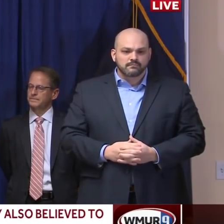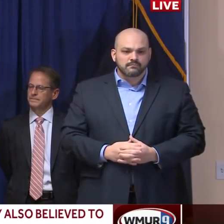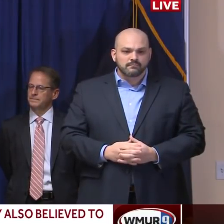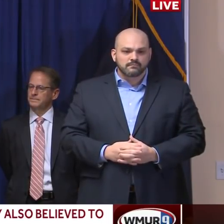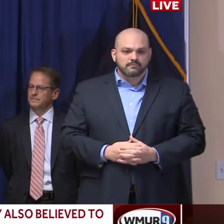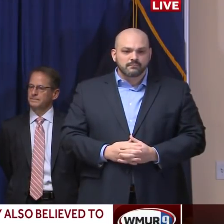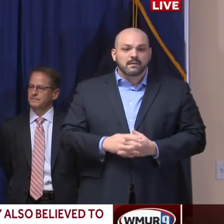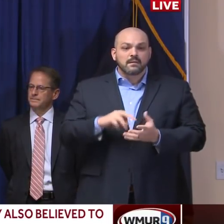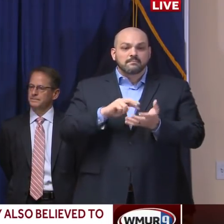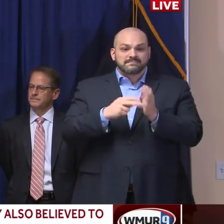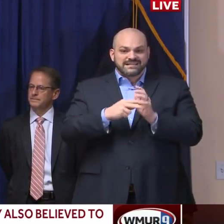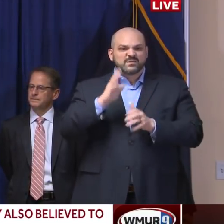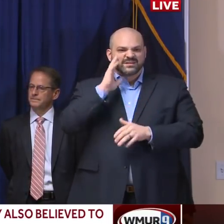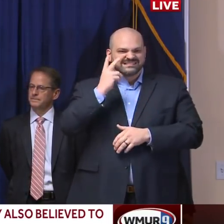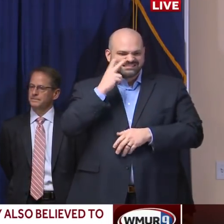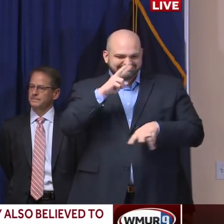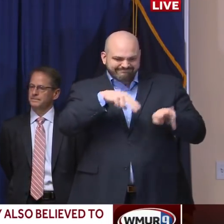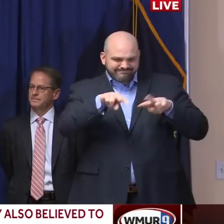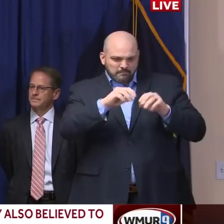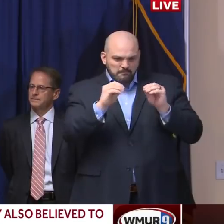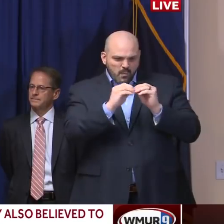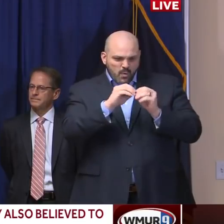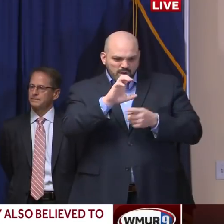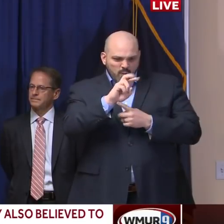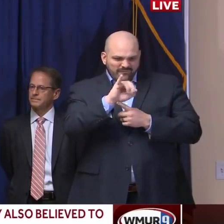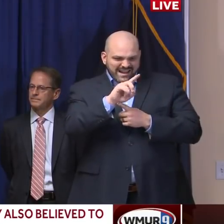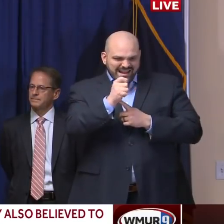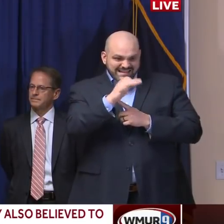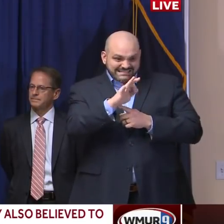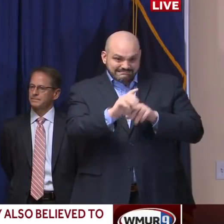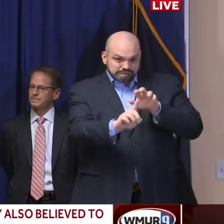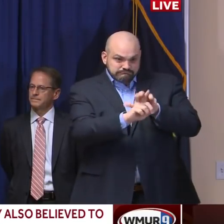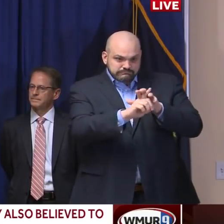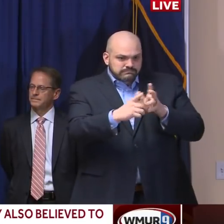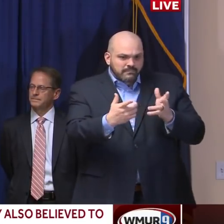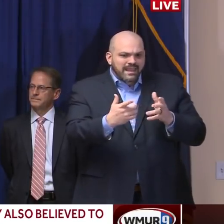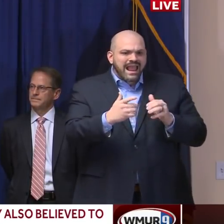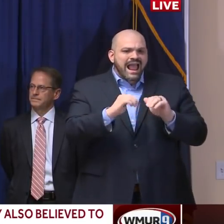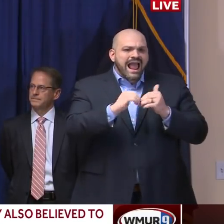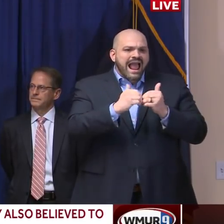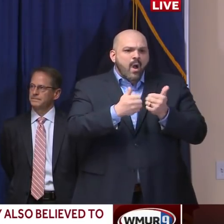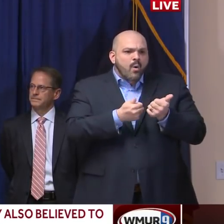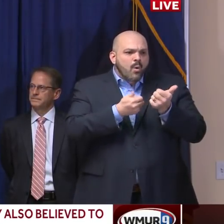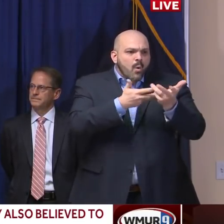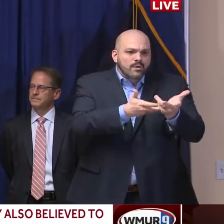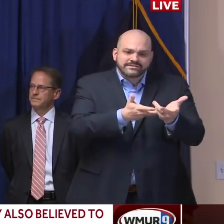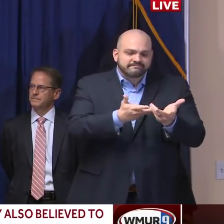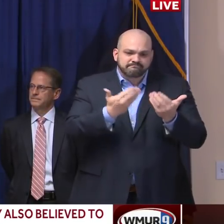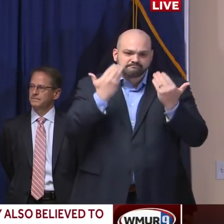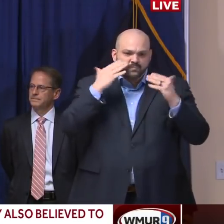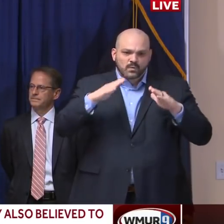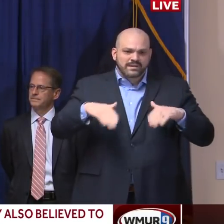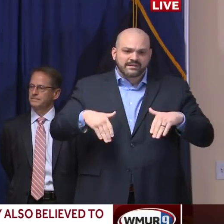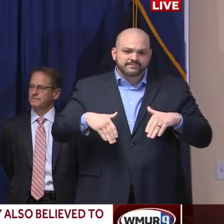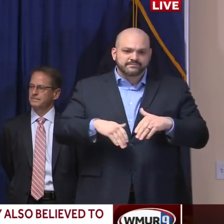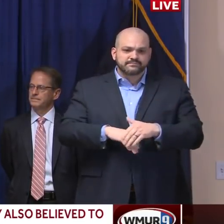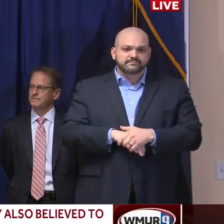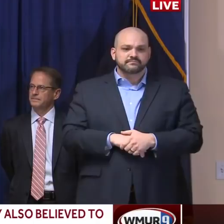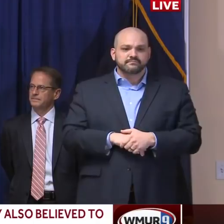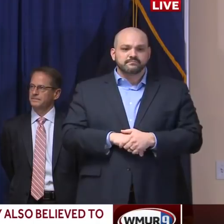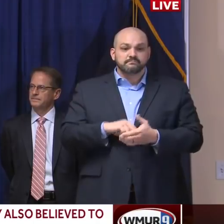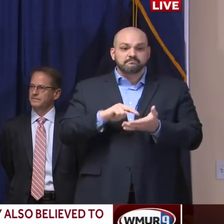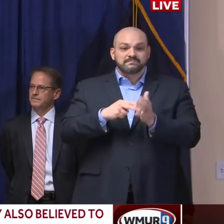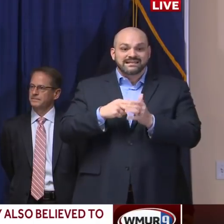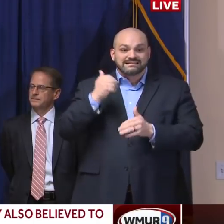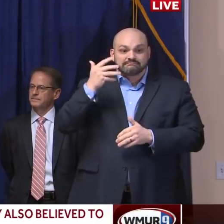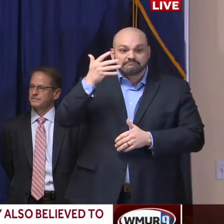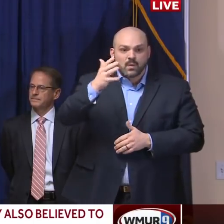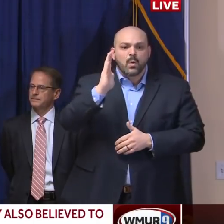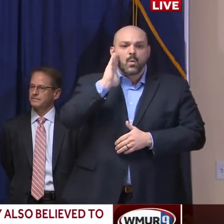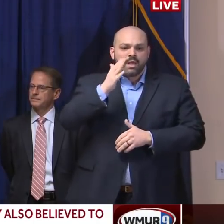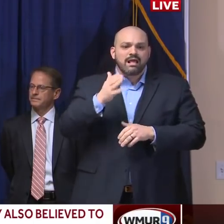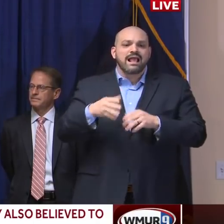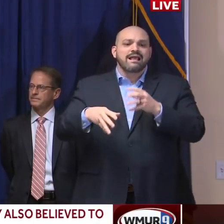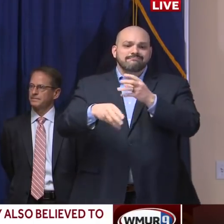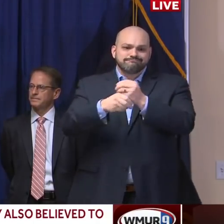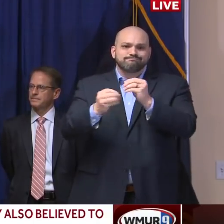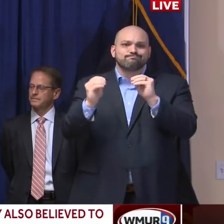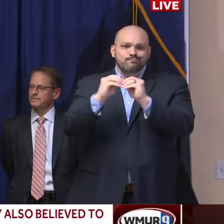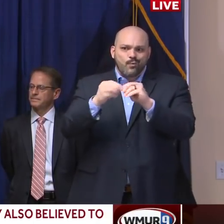SO IT IS VERY LIKELY WE WILL SEE ADDITIONAL DIAGNOSES OF COVID-19 WHERE WE ARE UNABLE TO OR HAVE DIFFICULTY IDENTIFYING SPECIFIC RISK FACTORS.